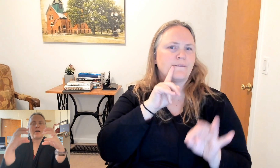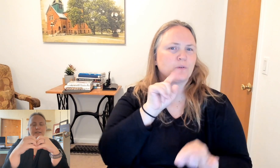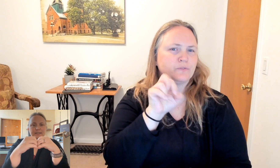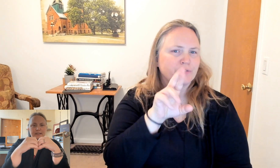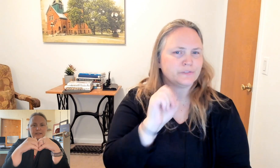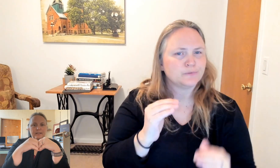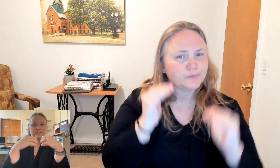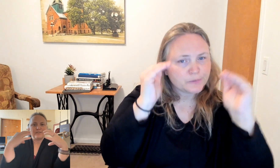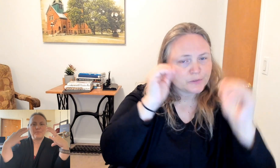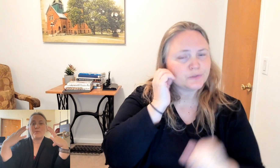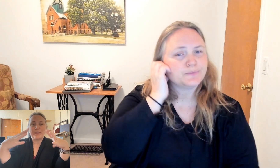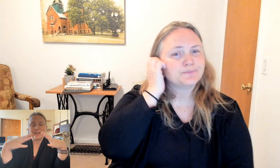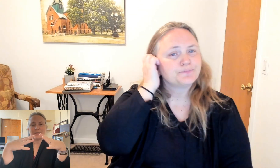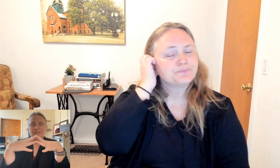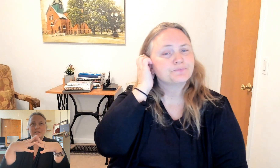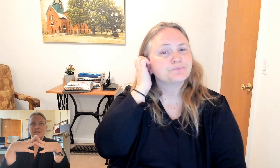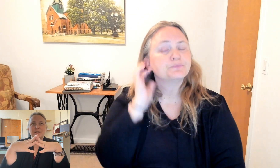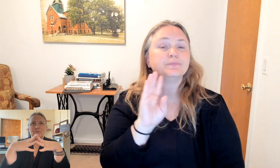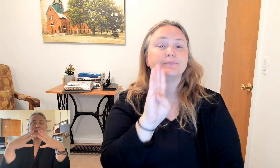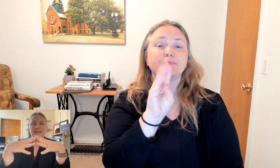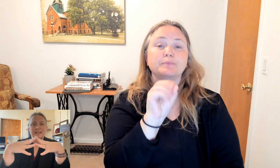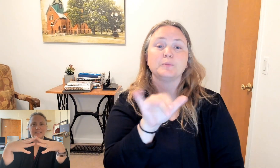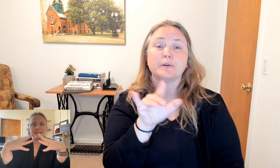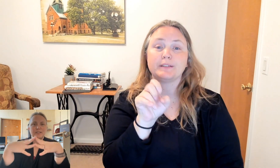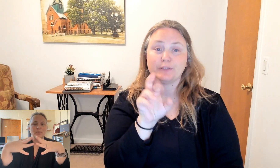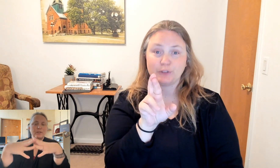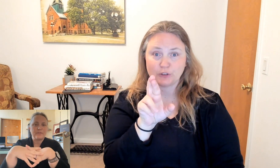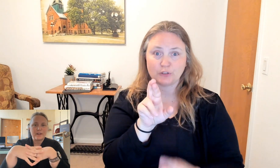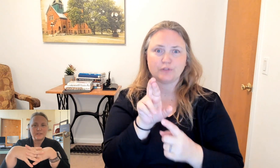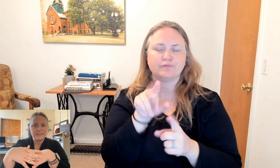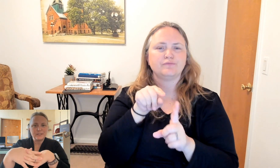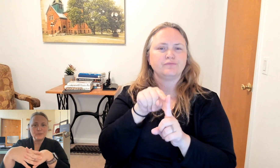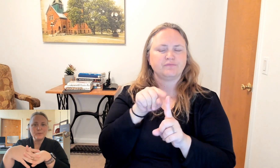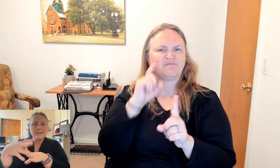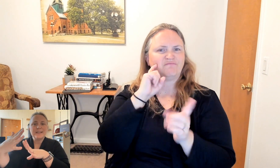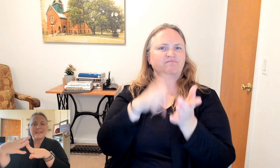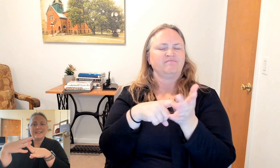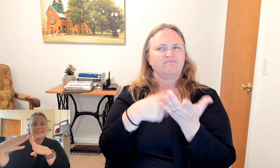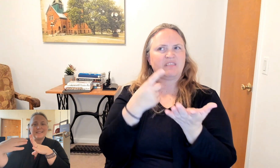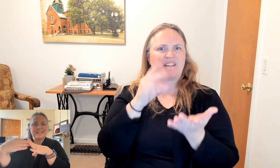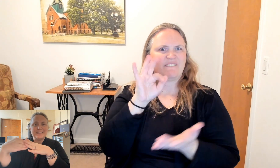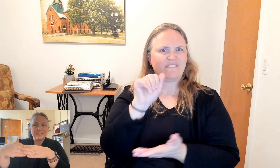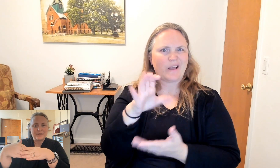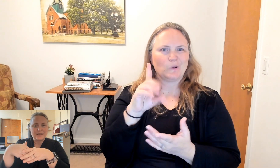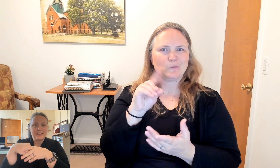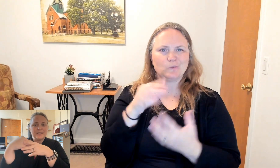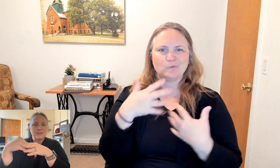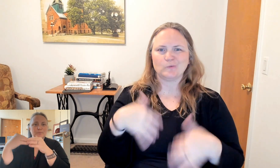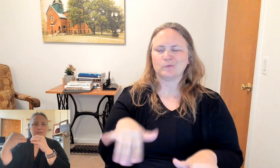Obviously Boyer recognizes that the work that faculty do is significant in terms of